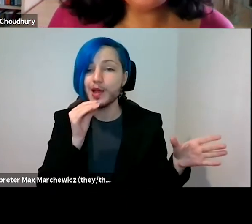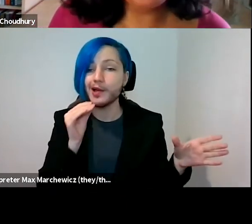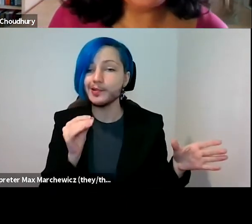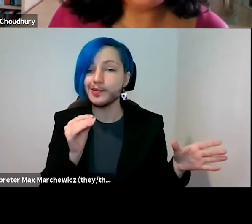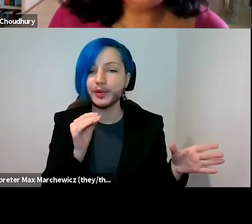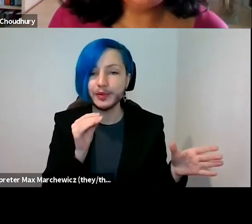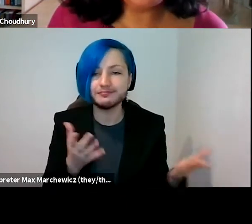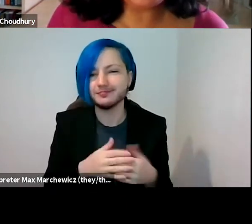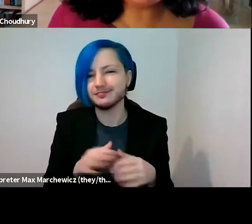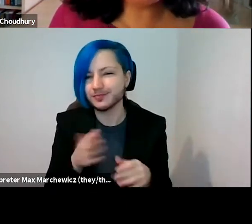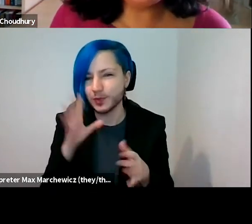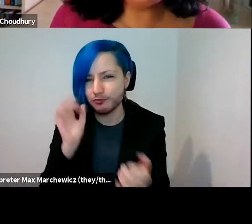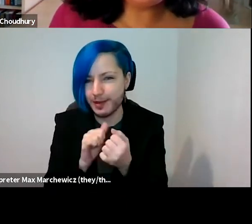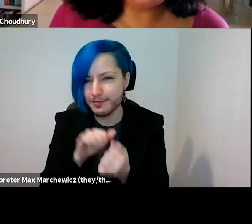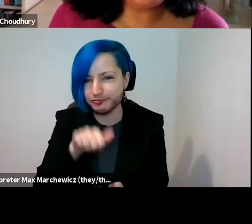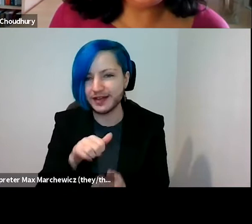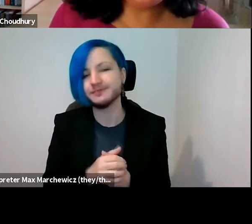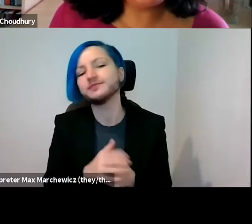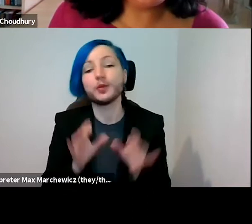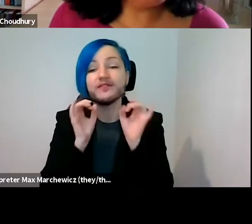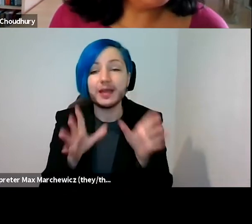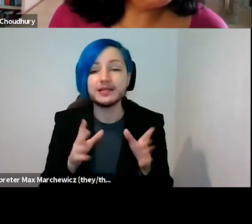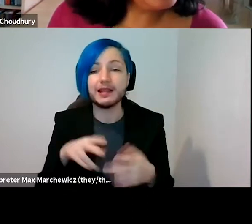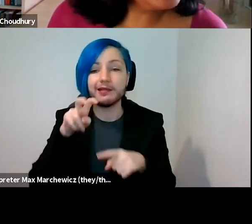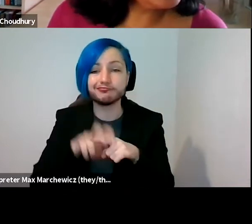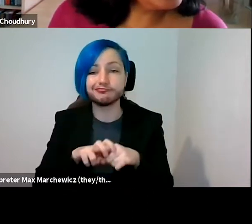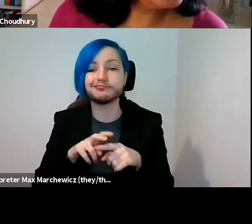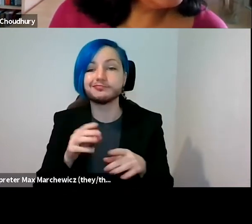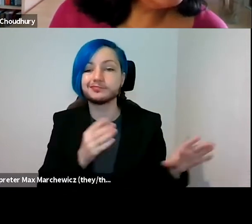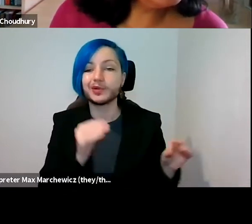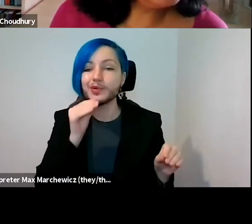his hookah, as we can see in a number of illustrations.